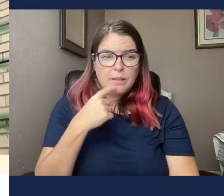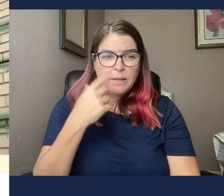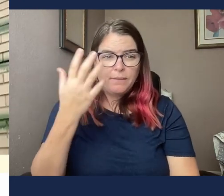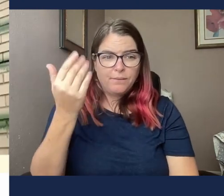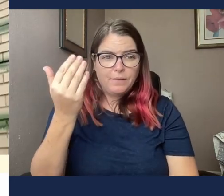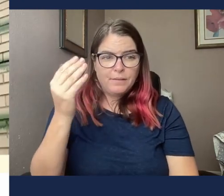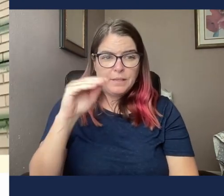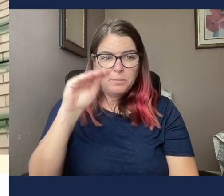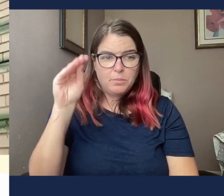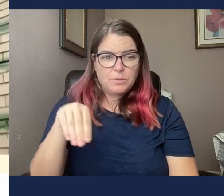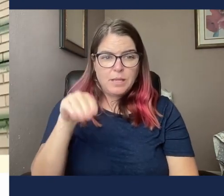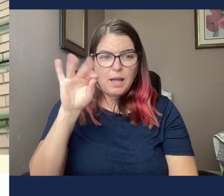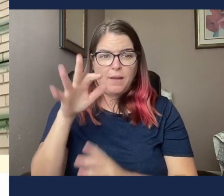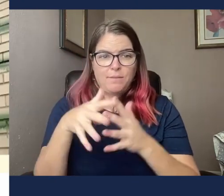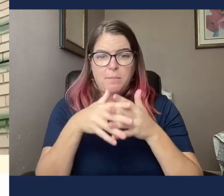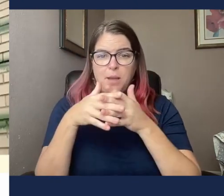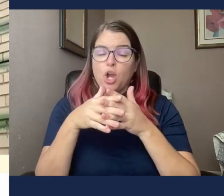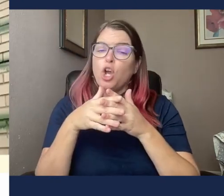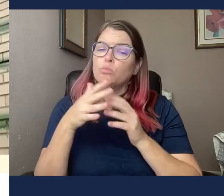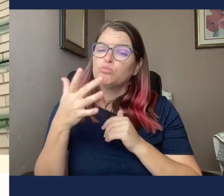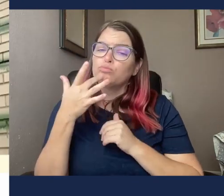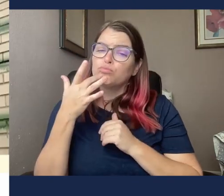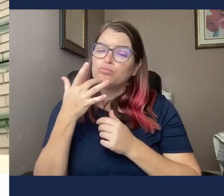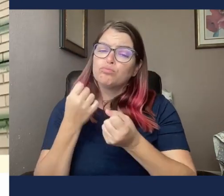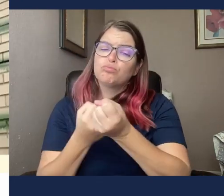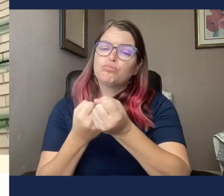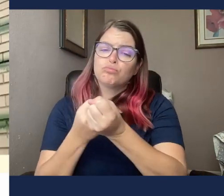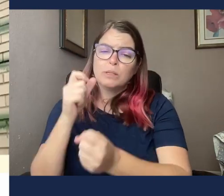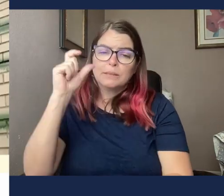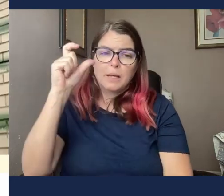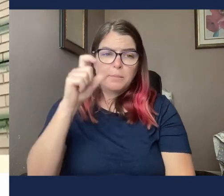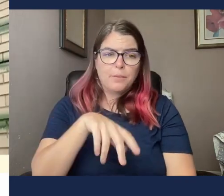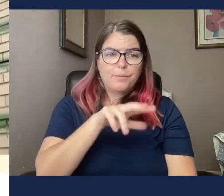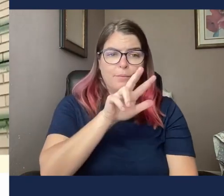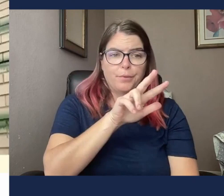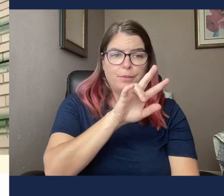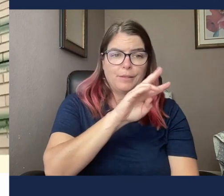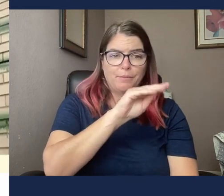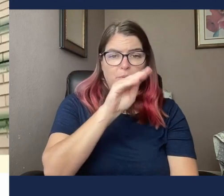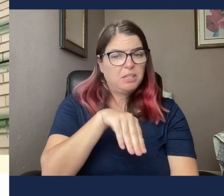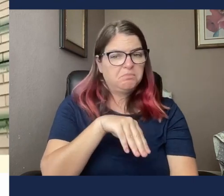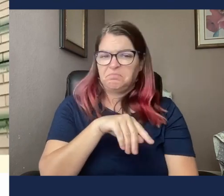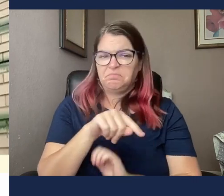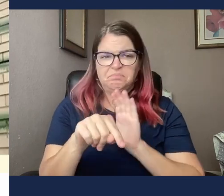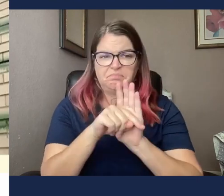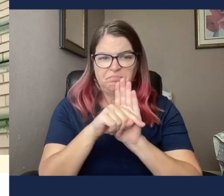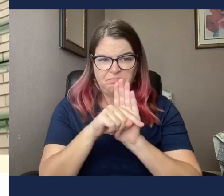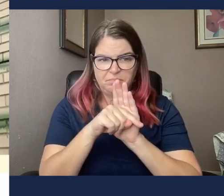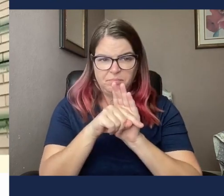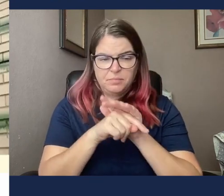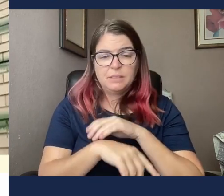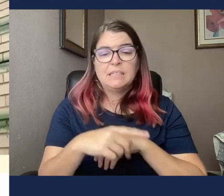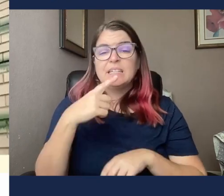centuries where we have been promoting colonial narratives. The next slide summarizes what